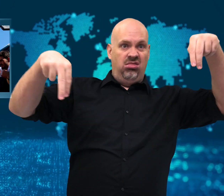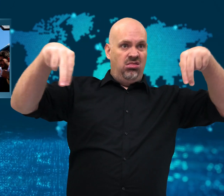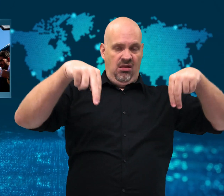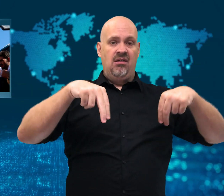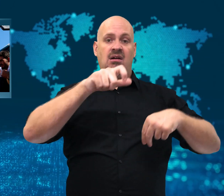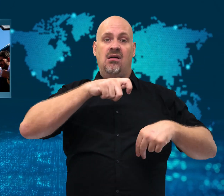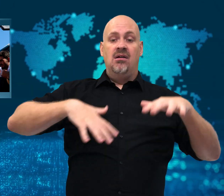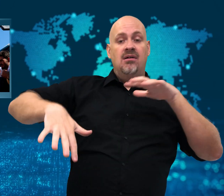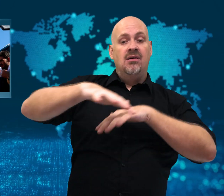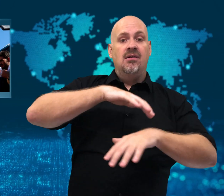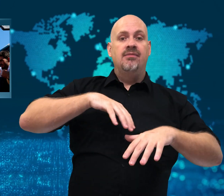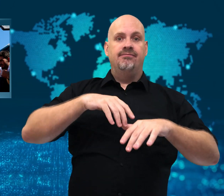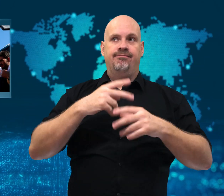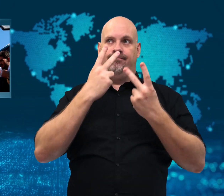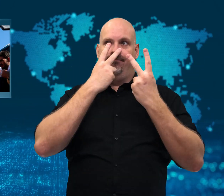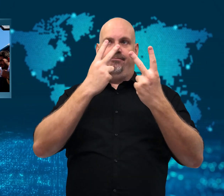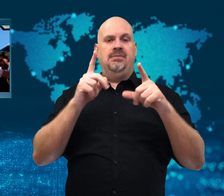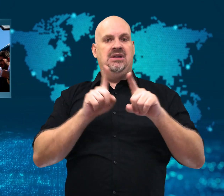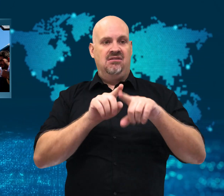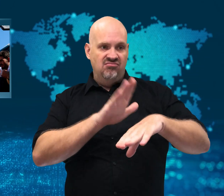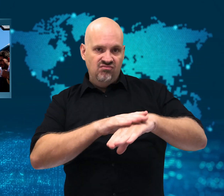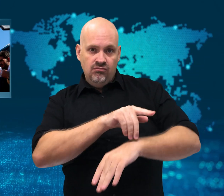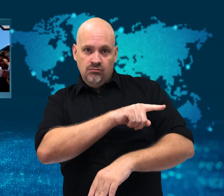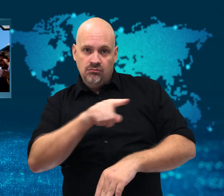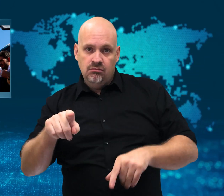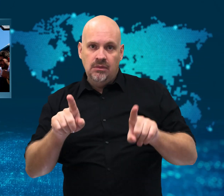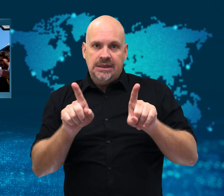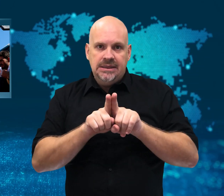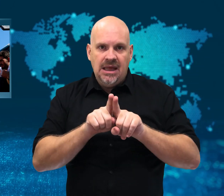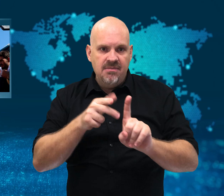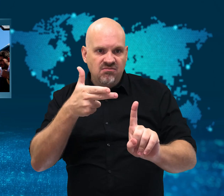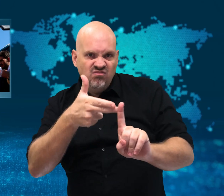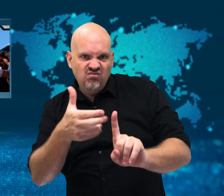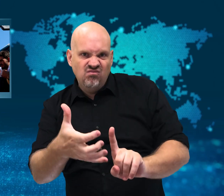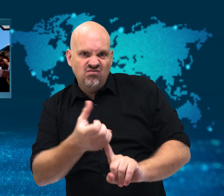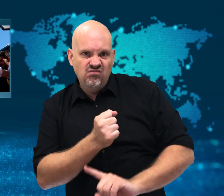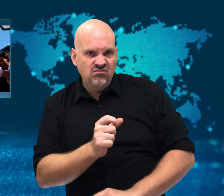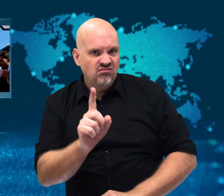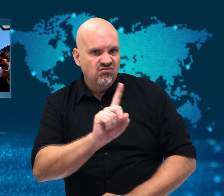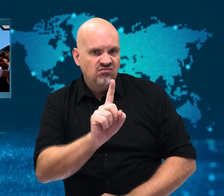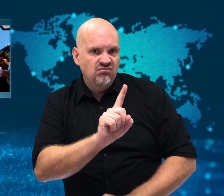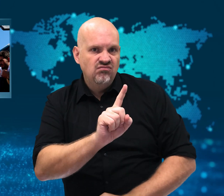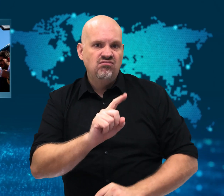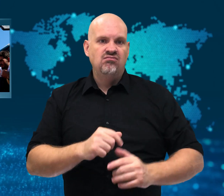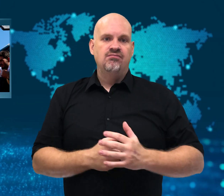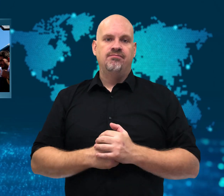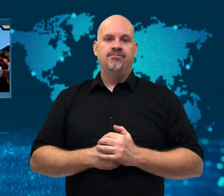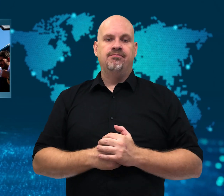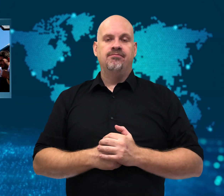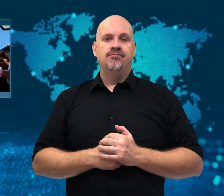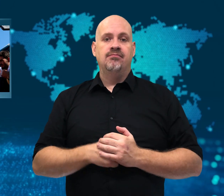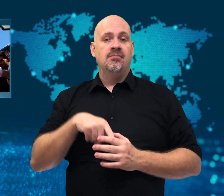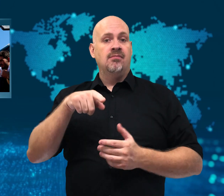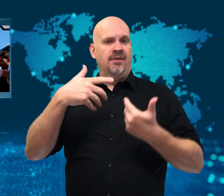The men were caught at a checkpoint in the city when they